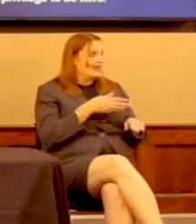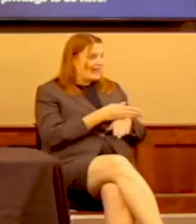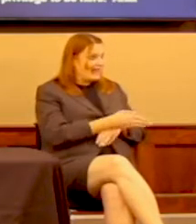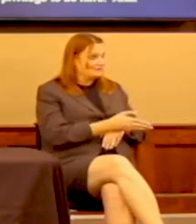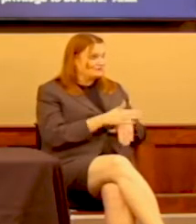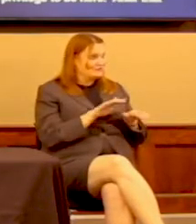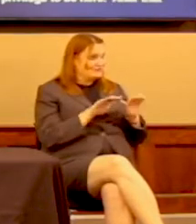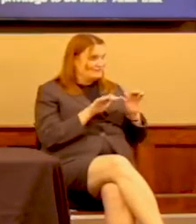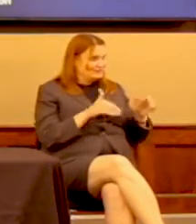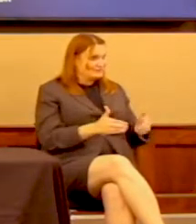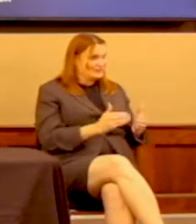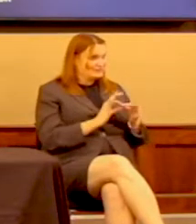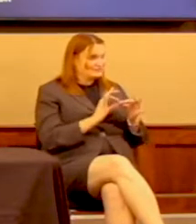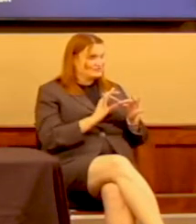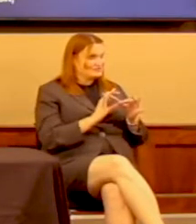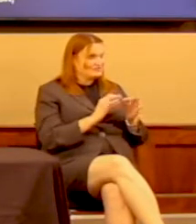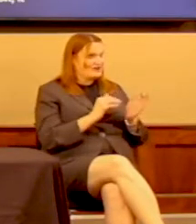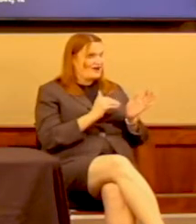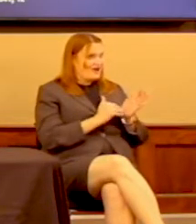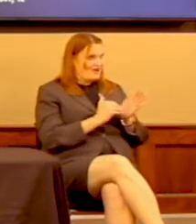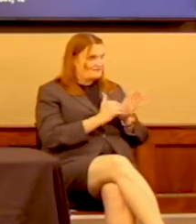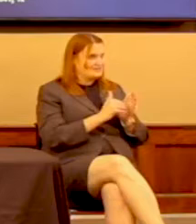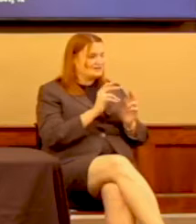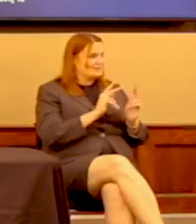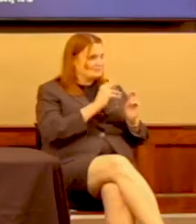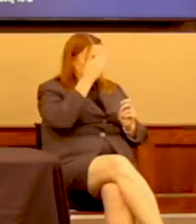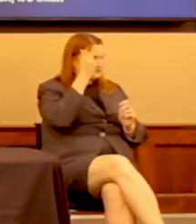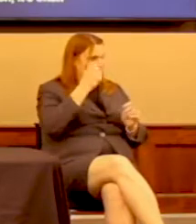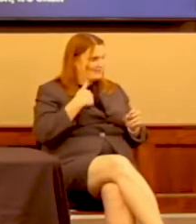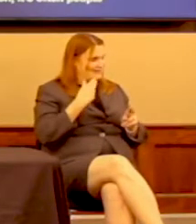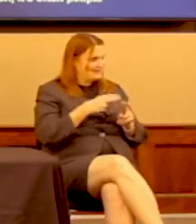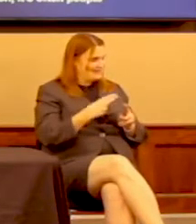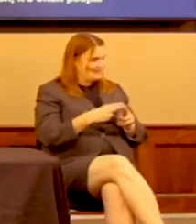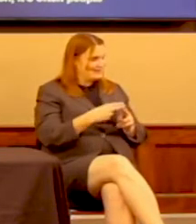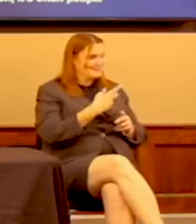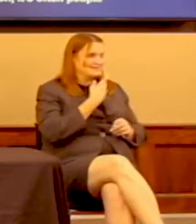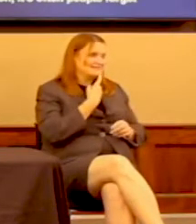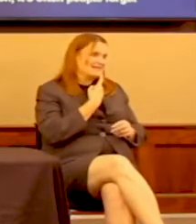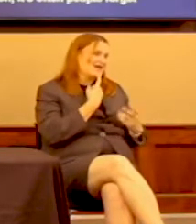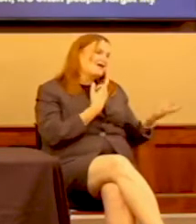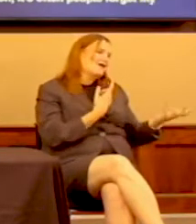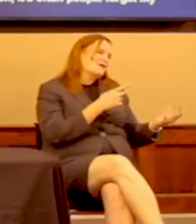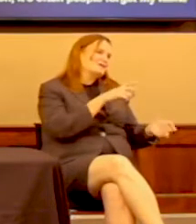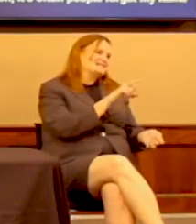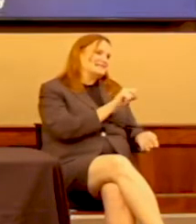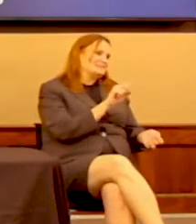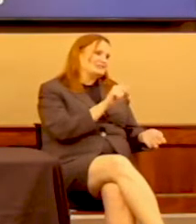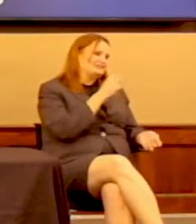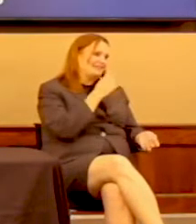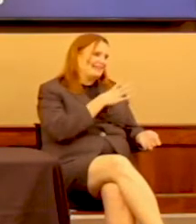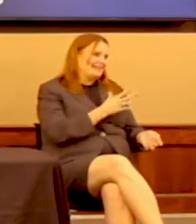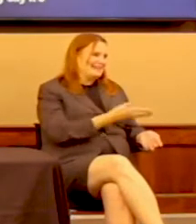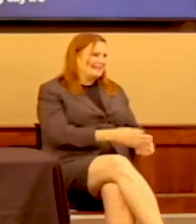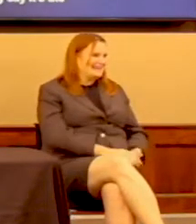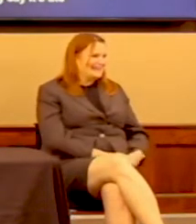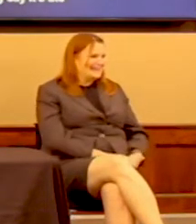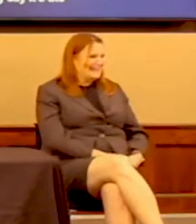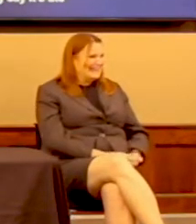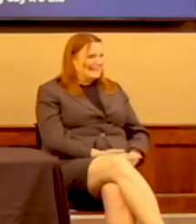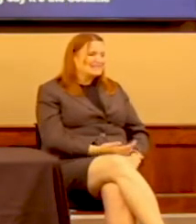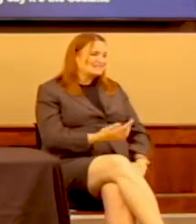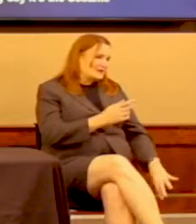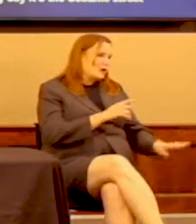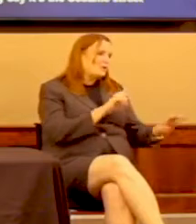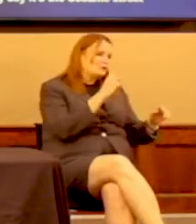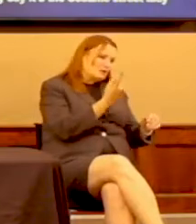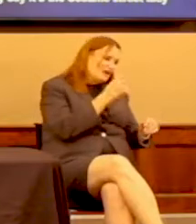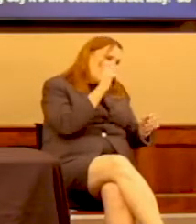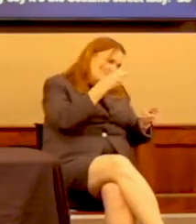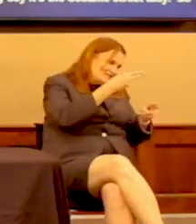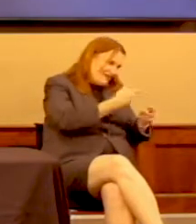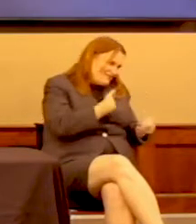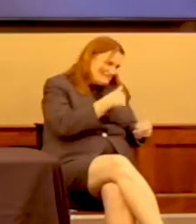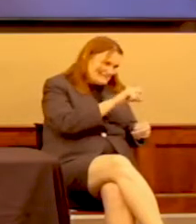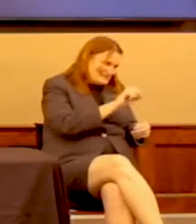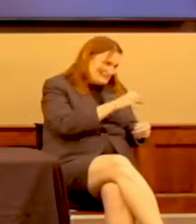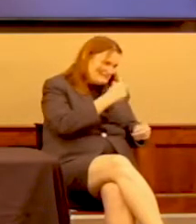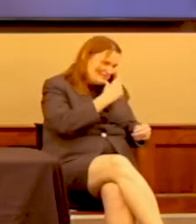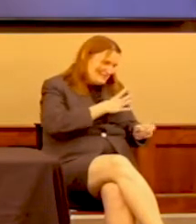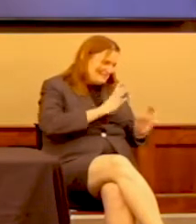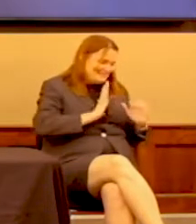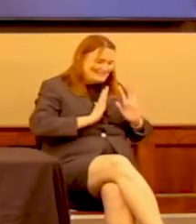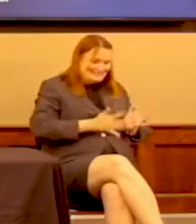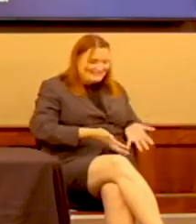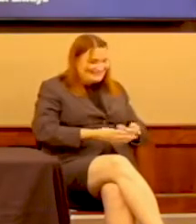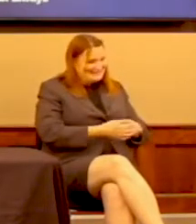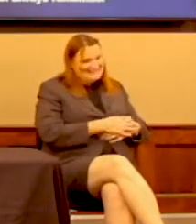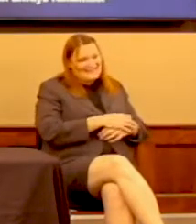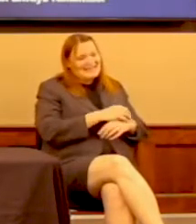often people forget my name and simply